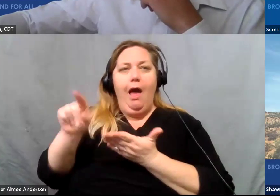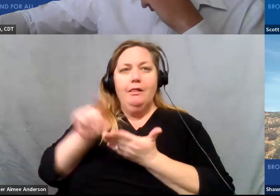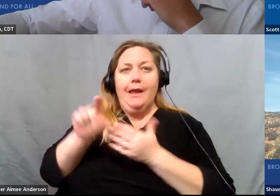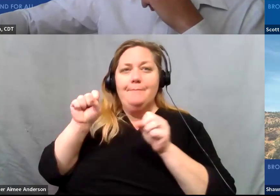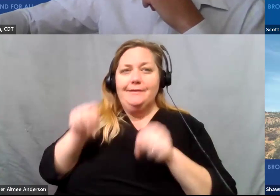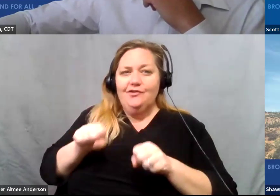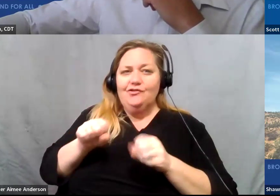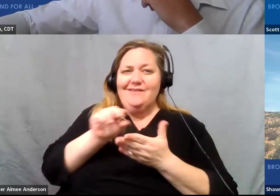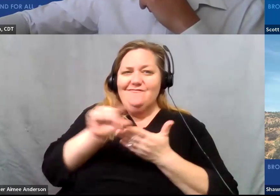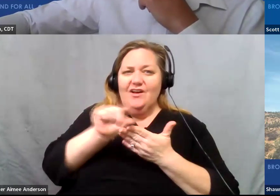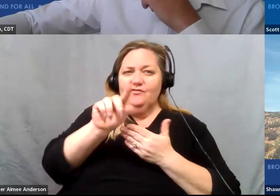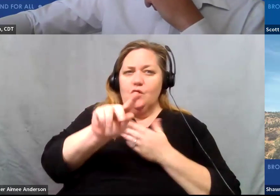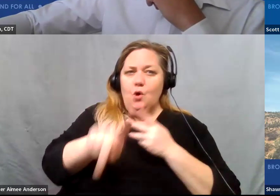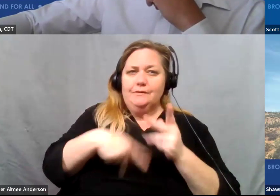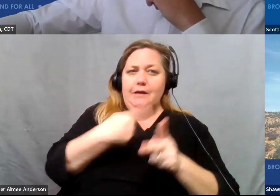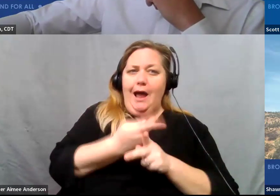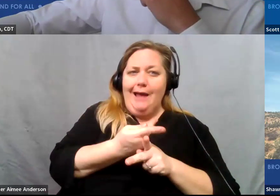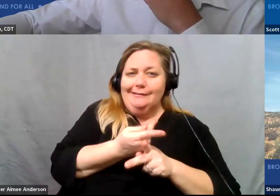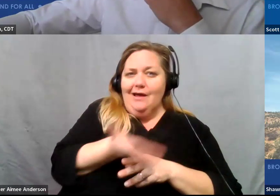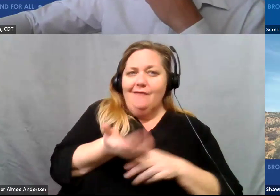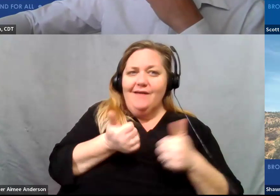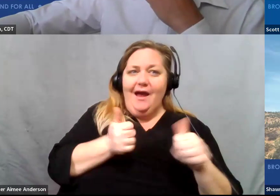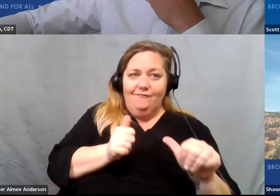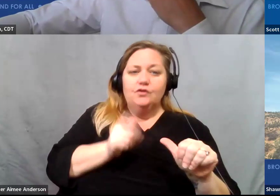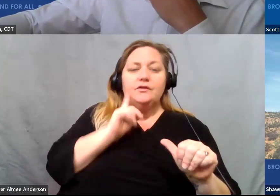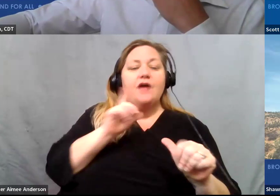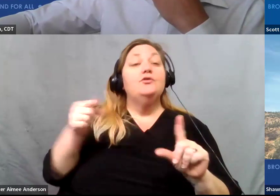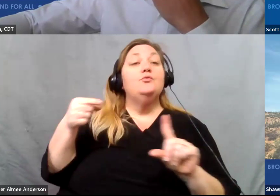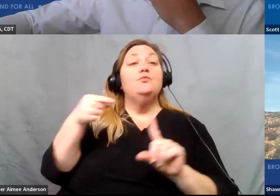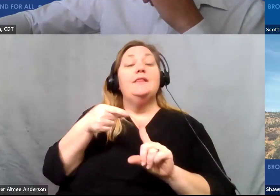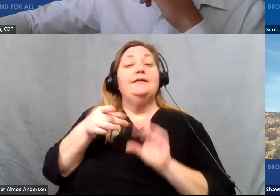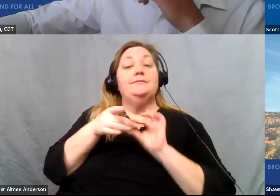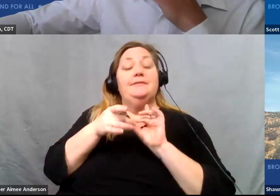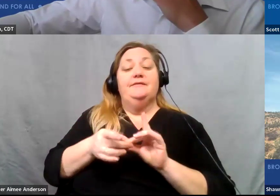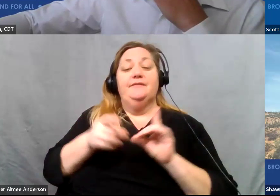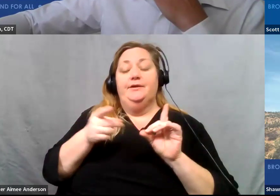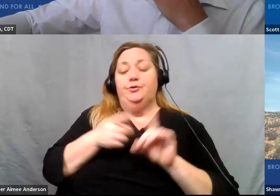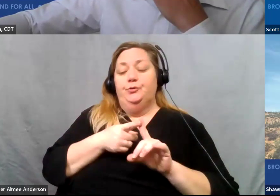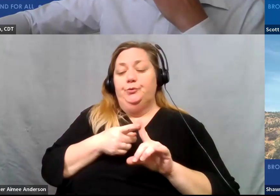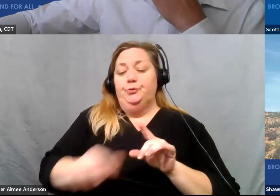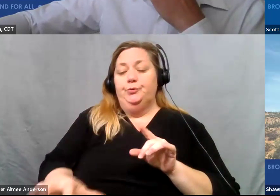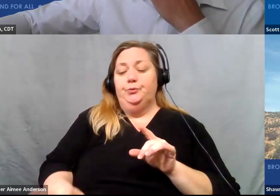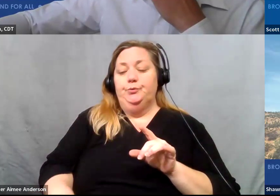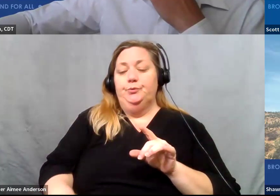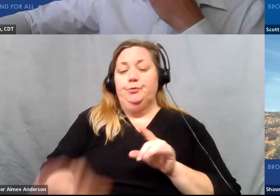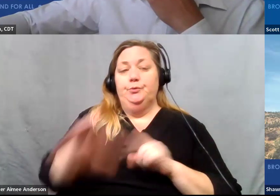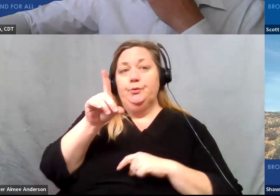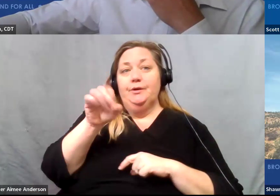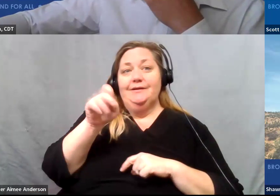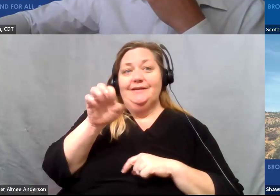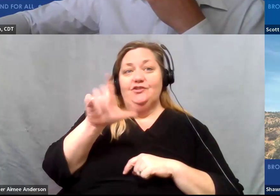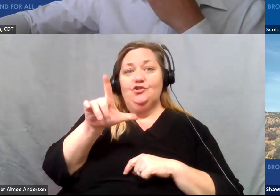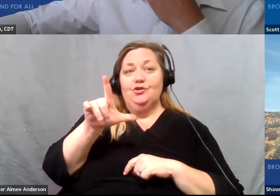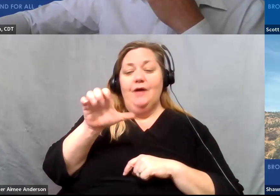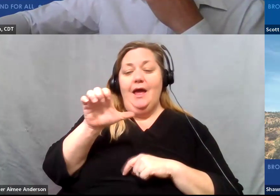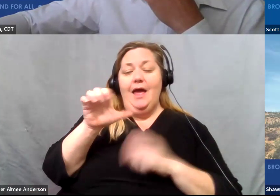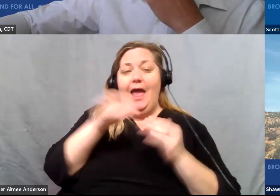type of efforts. As it relates specifically to the digital equity capacity grant funds